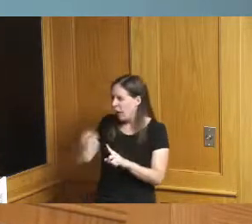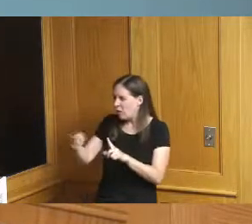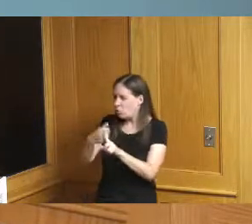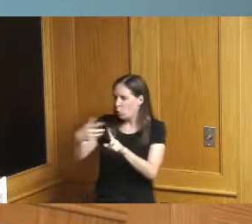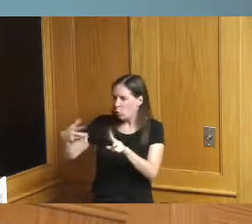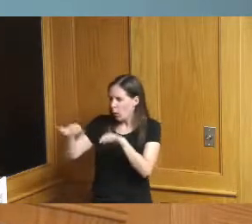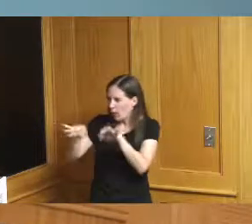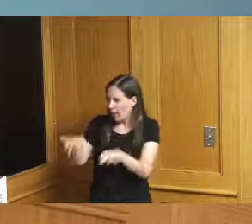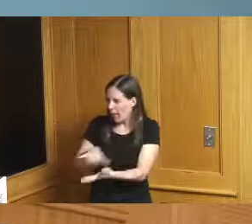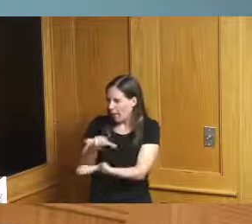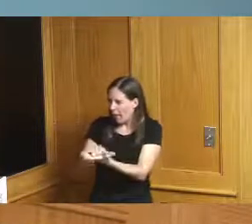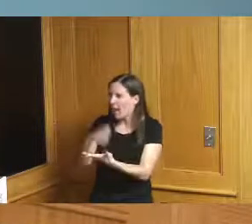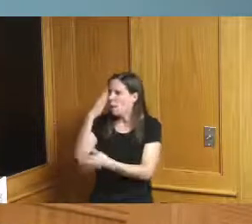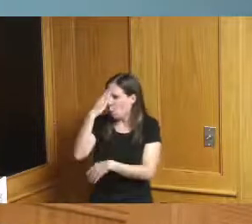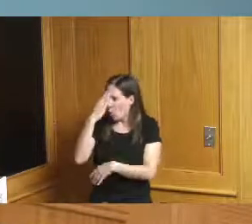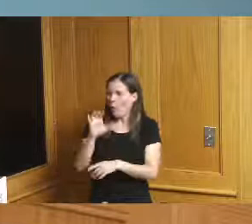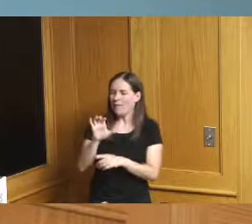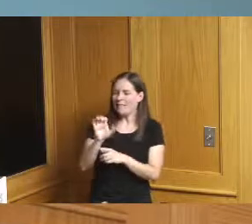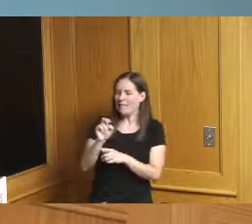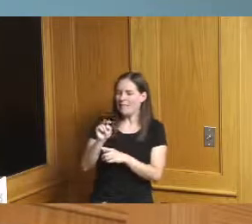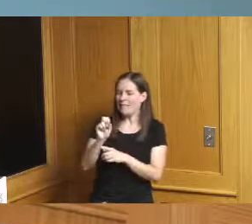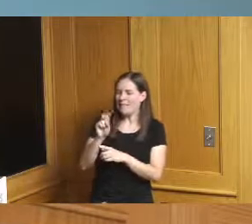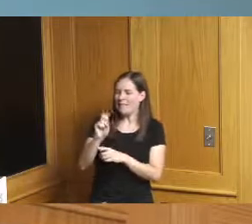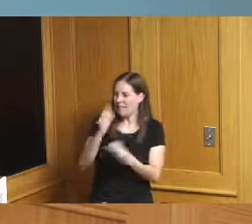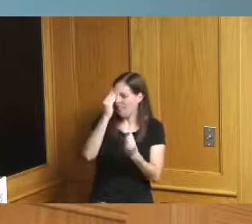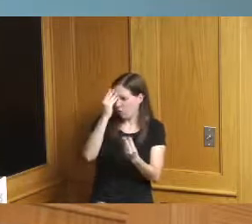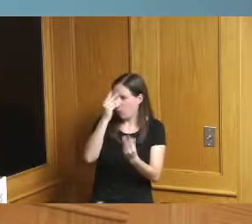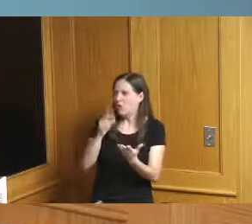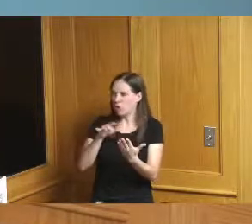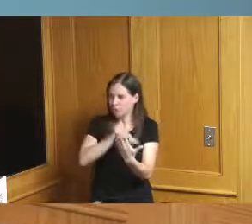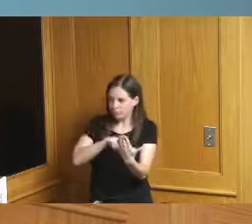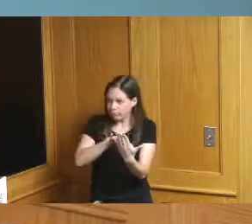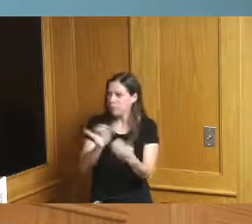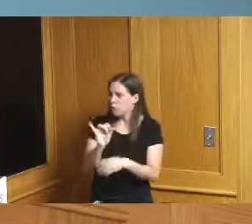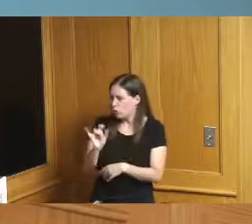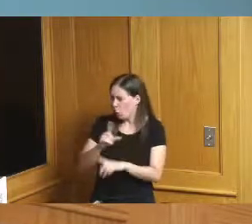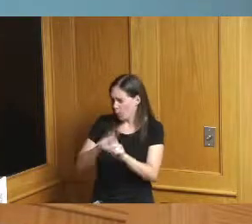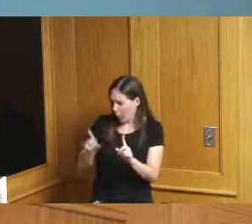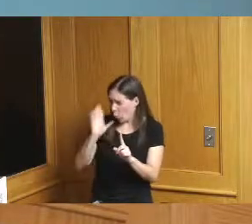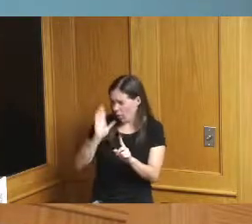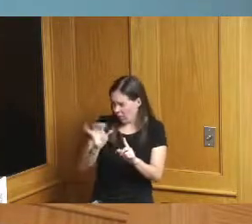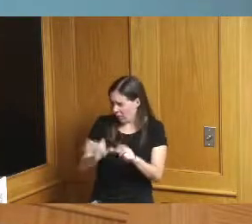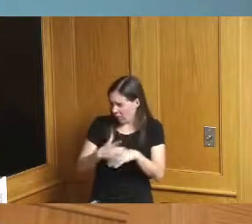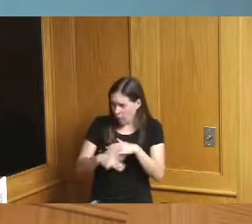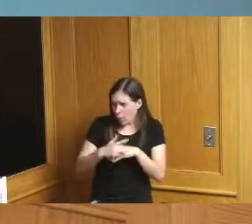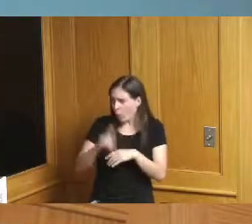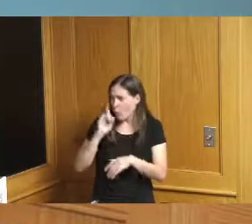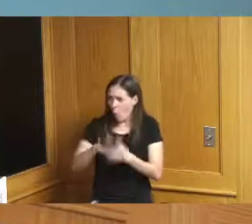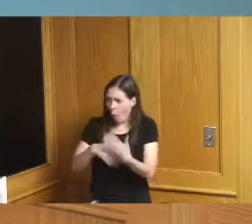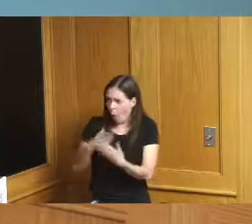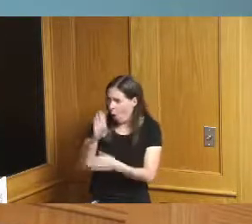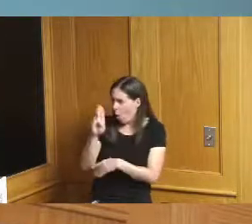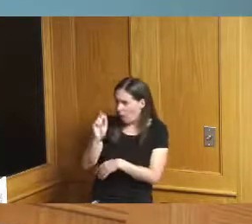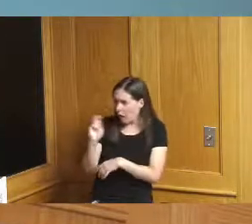we're gonna have a census will those incentives be available for all of our mobile units uh i know um